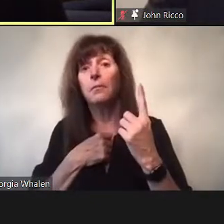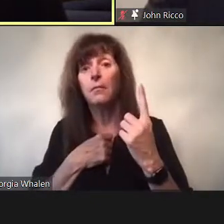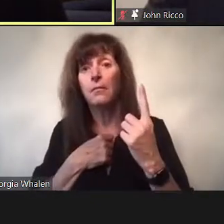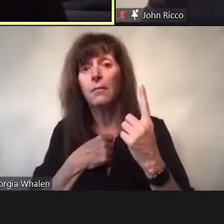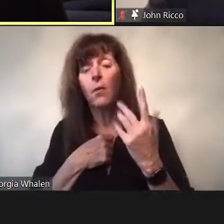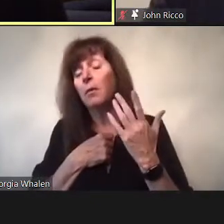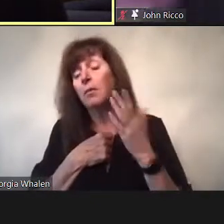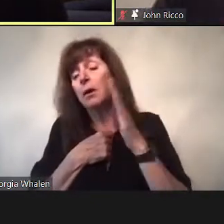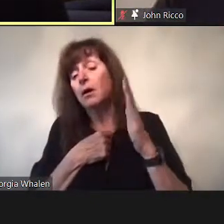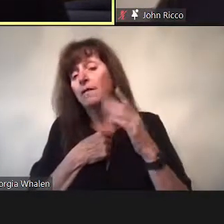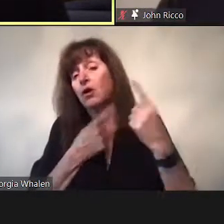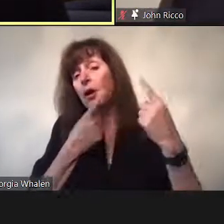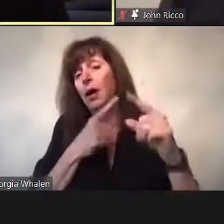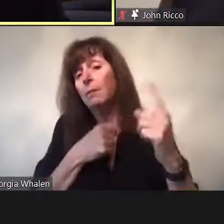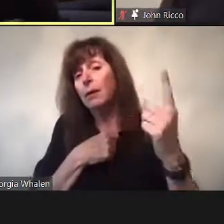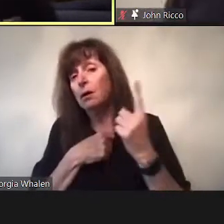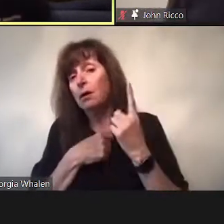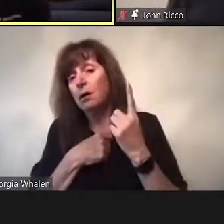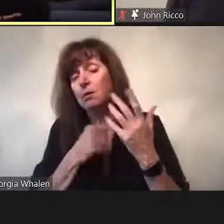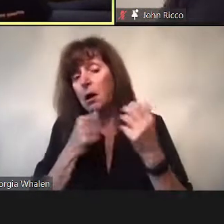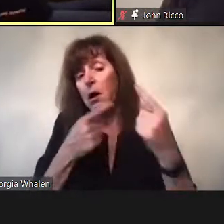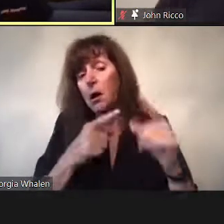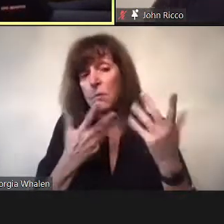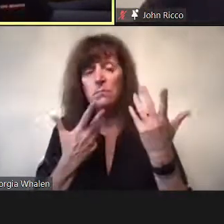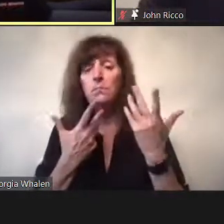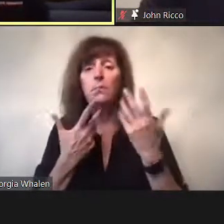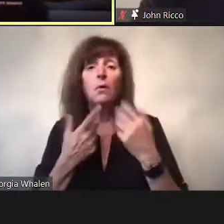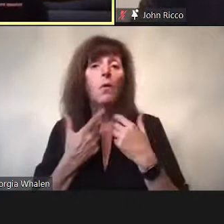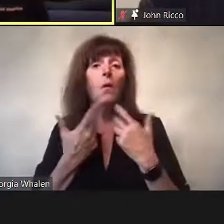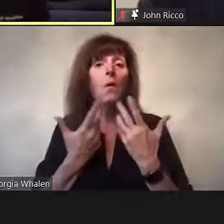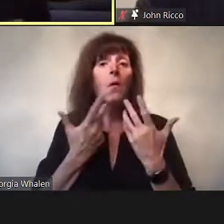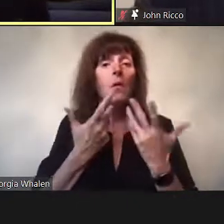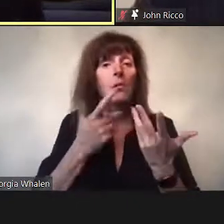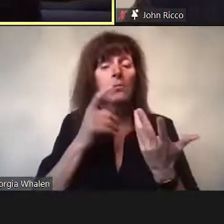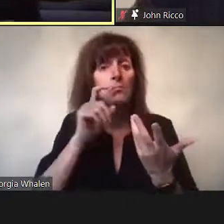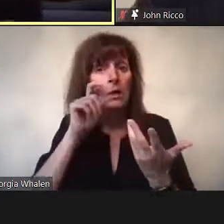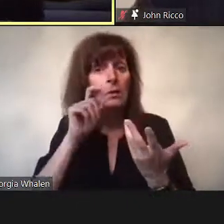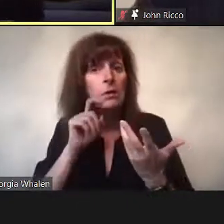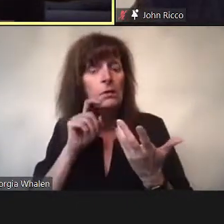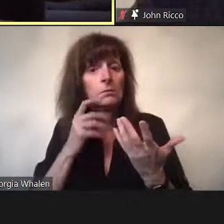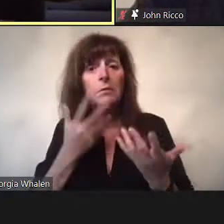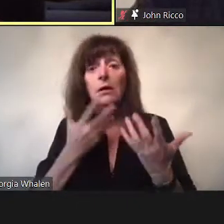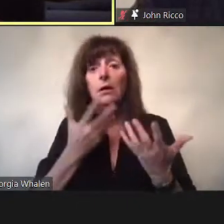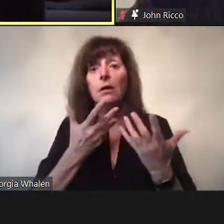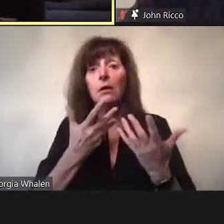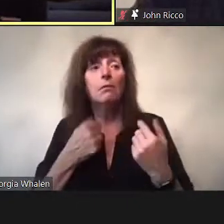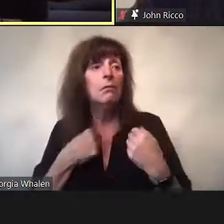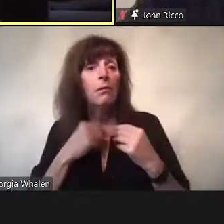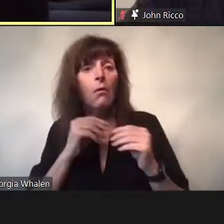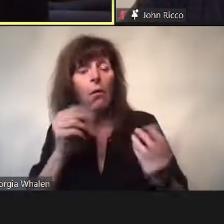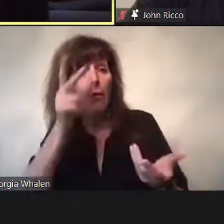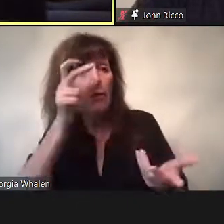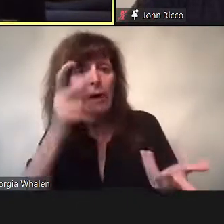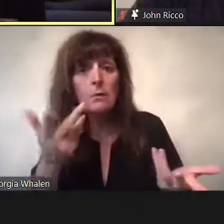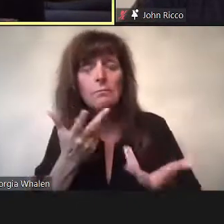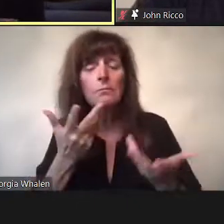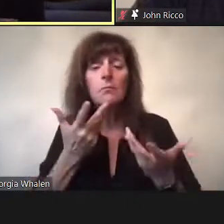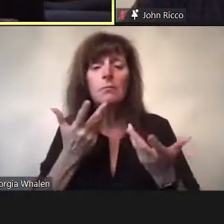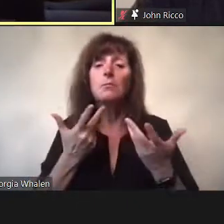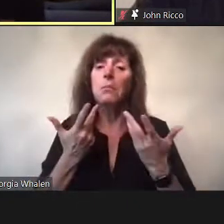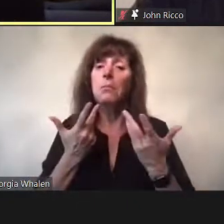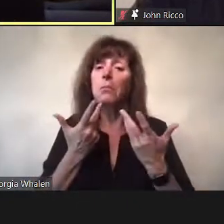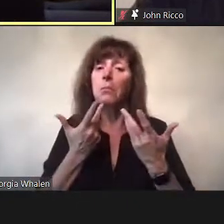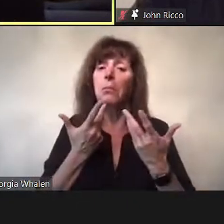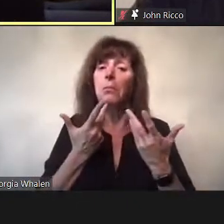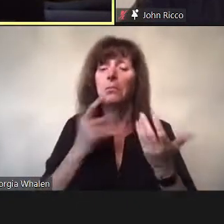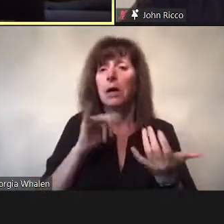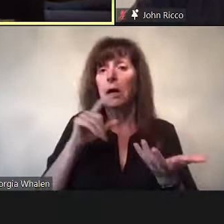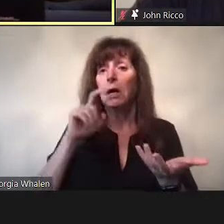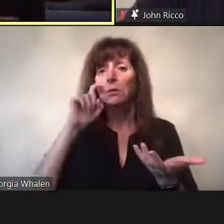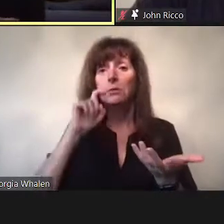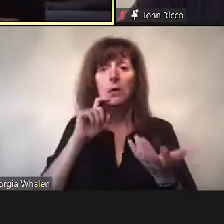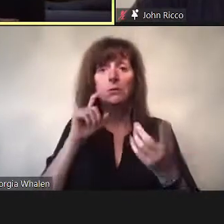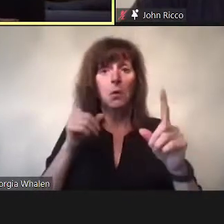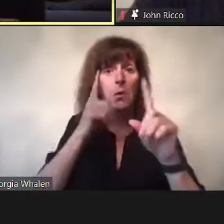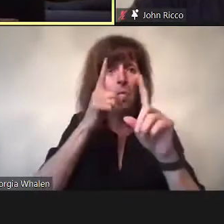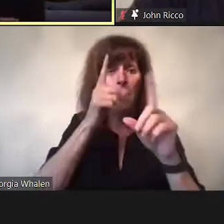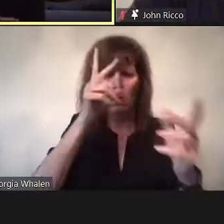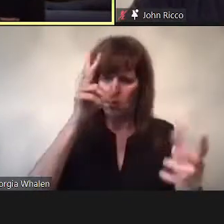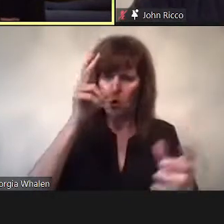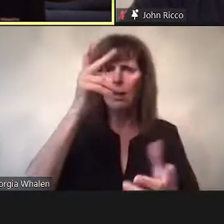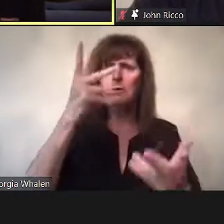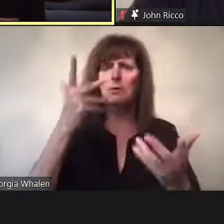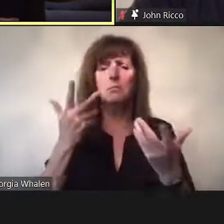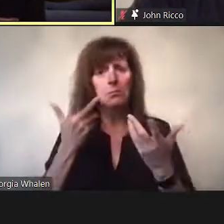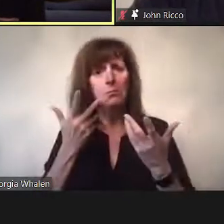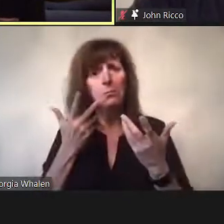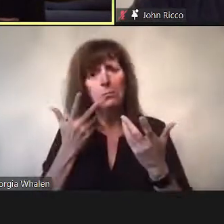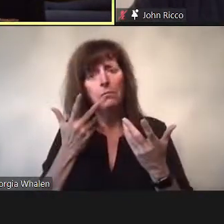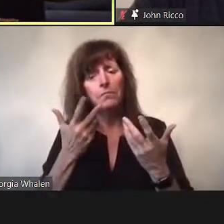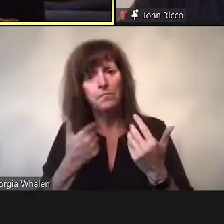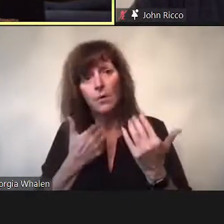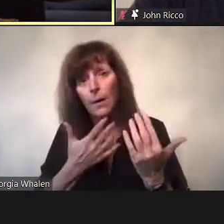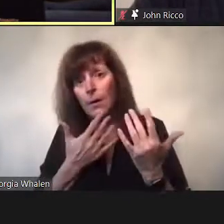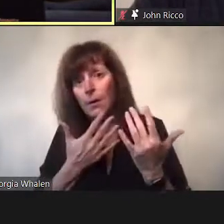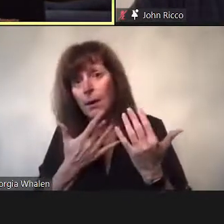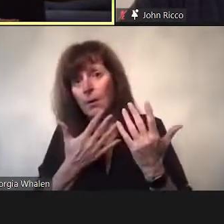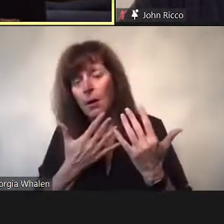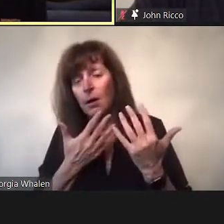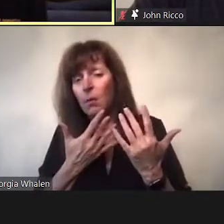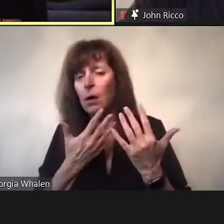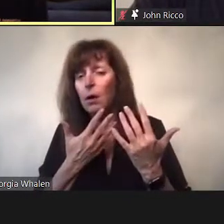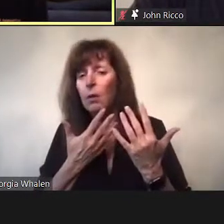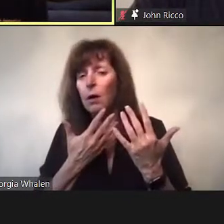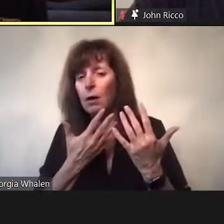If cruising is just the pursuit of sex, but if cruisng becomes a way of moving and navigating and occupying space